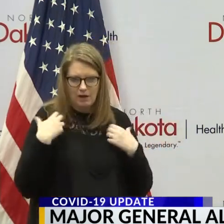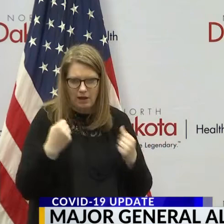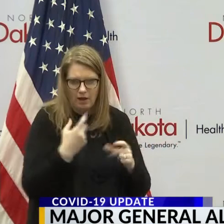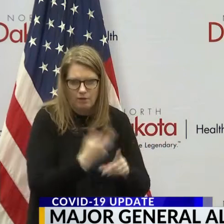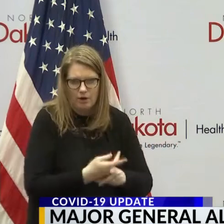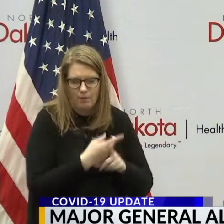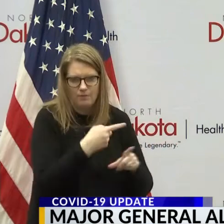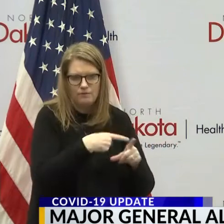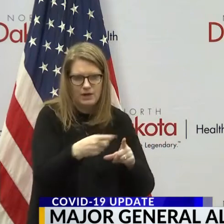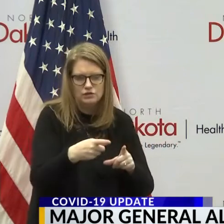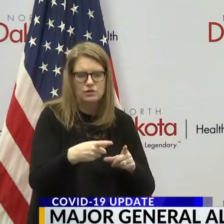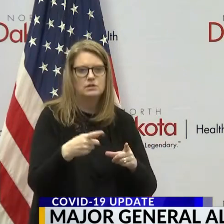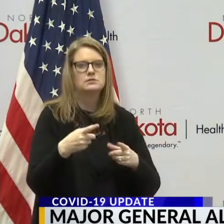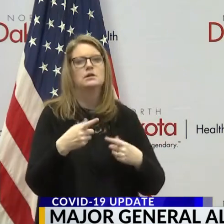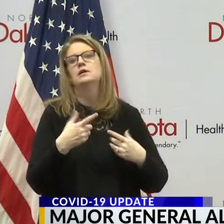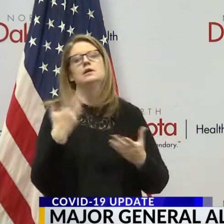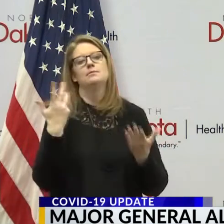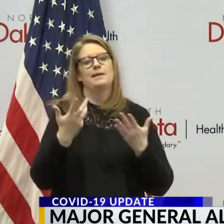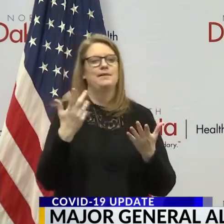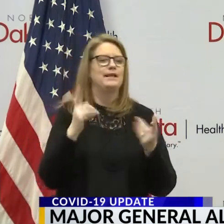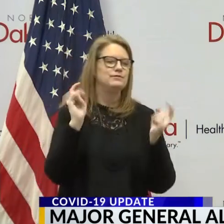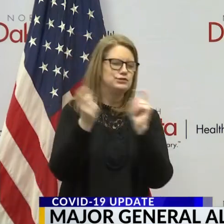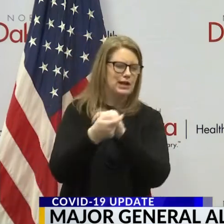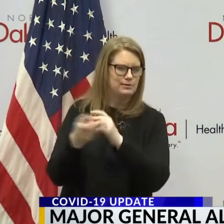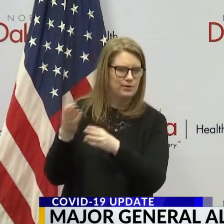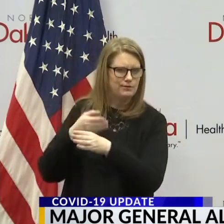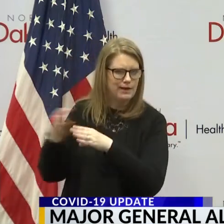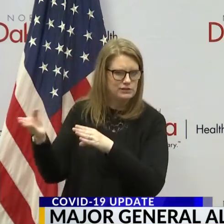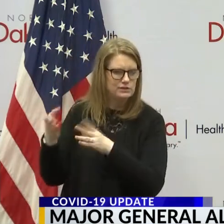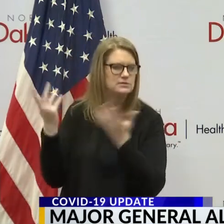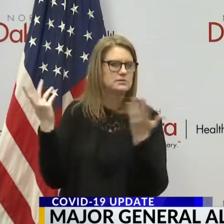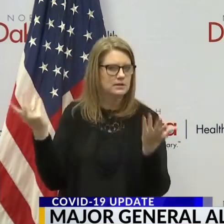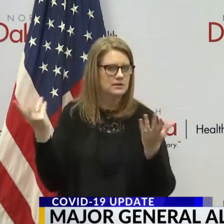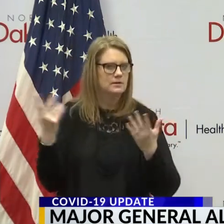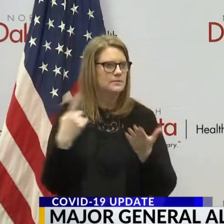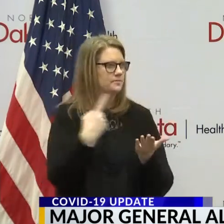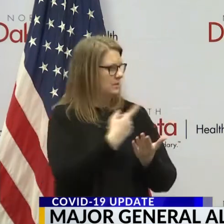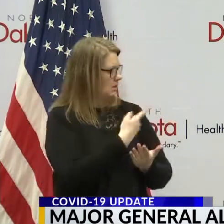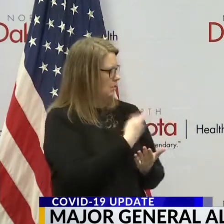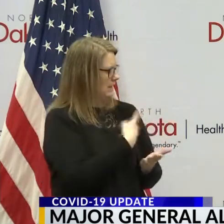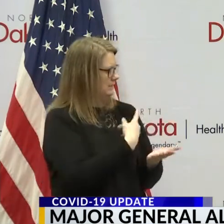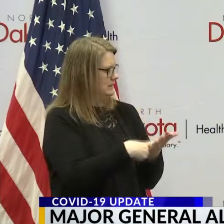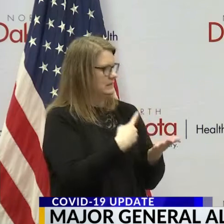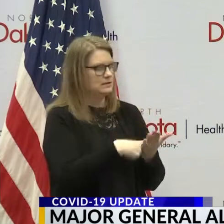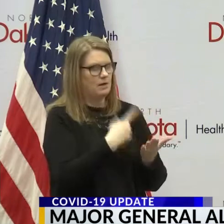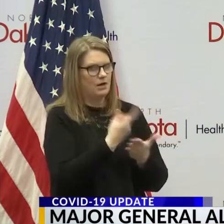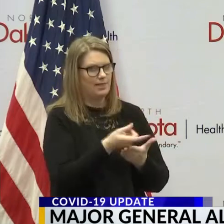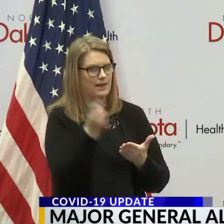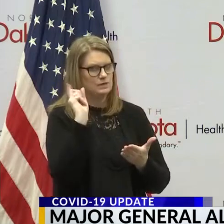GOING TO BECOME A CHALLENGE. THERE ARE RETIRED HEALTHCARE OR PROFESSIONALS, HEALTHCARE